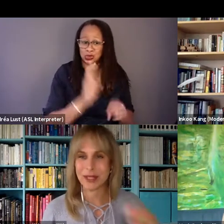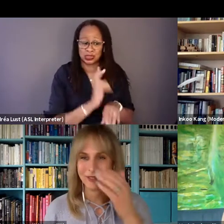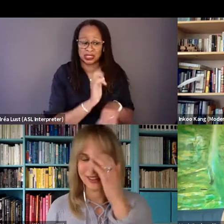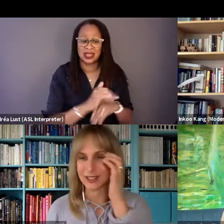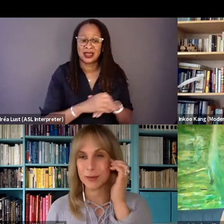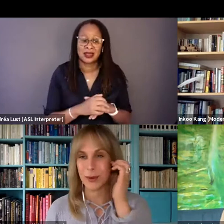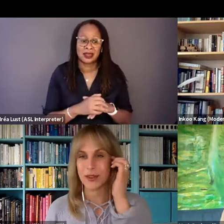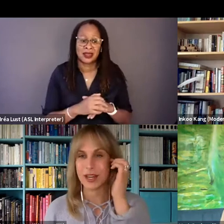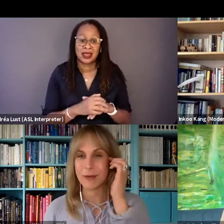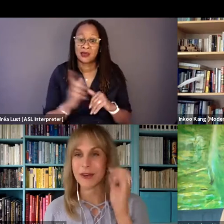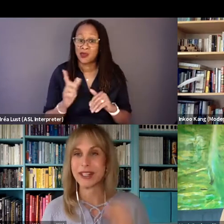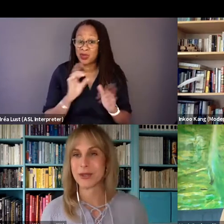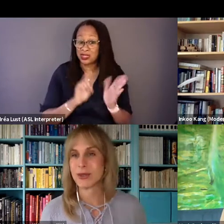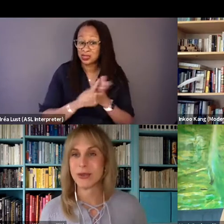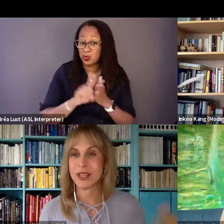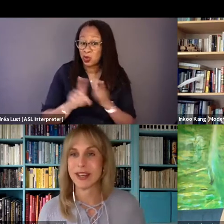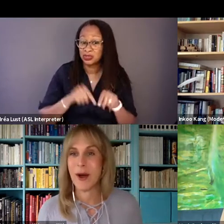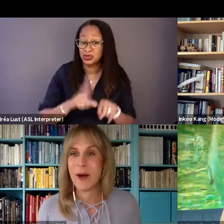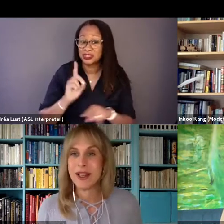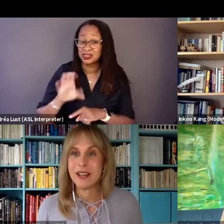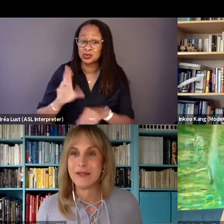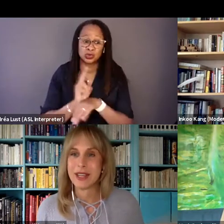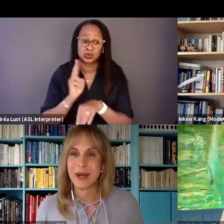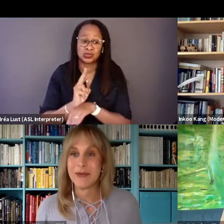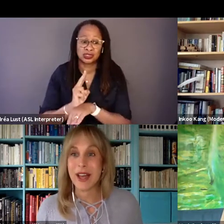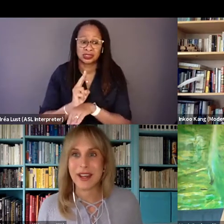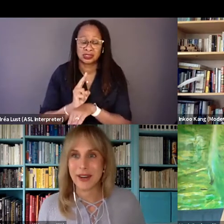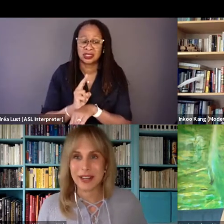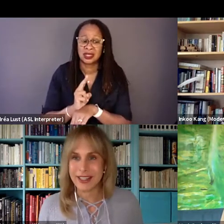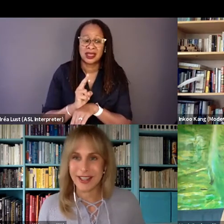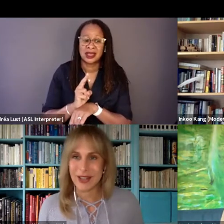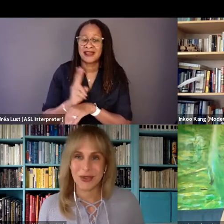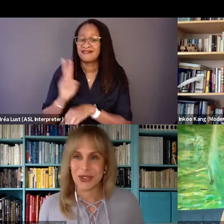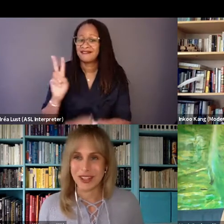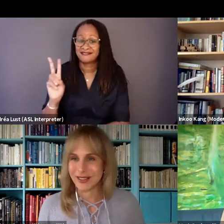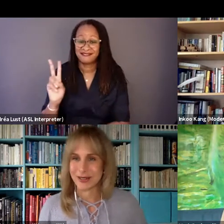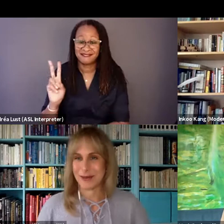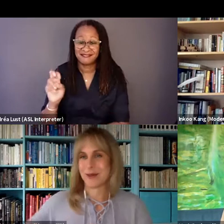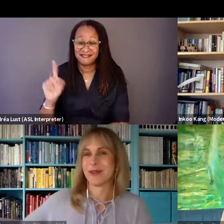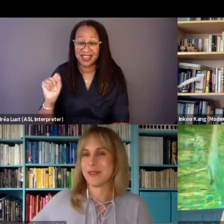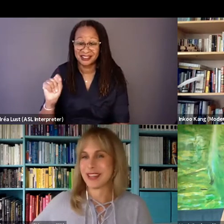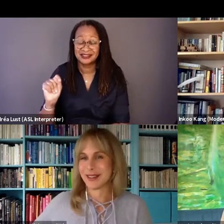As we explore in the documentary, she was using veterinary estrogen at one point,